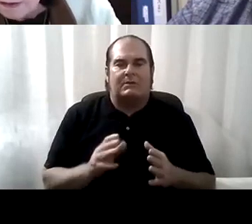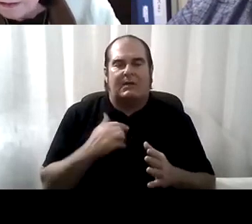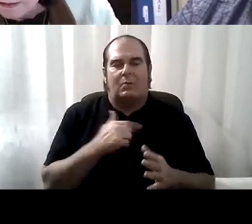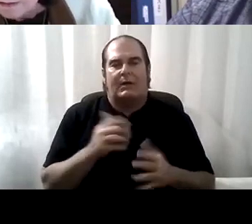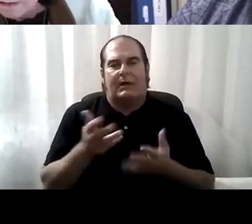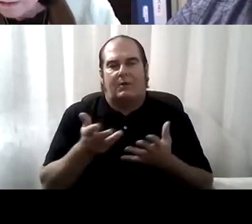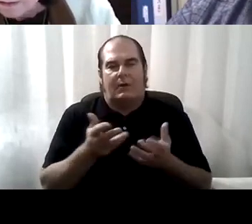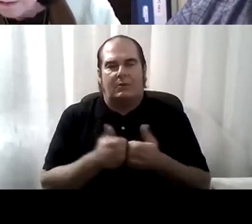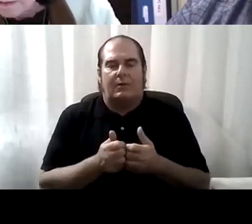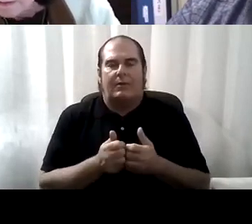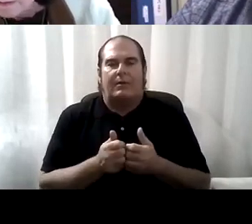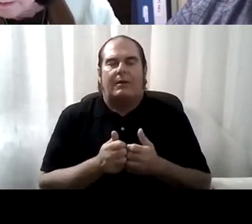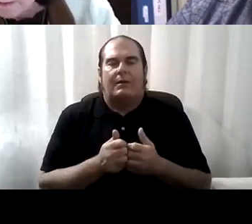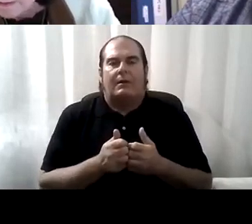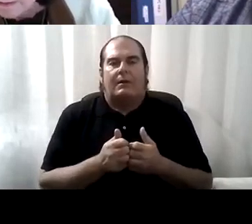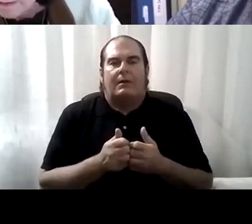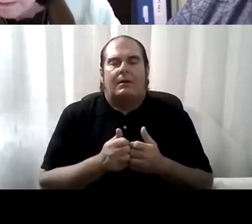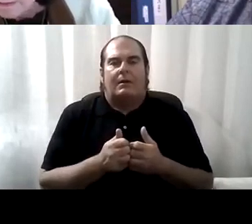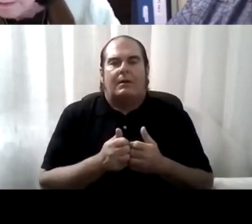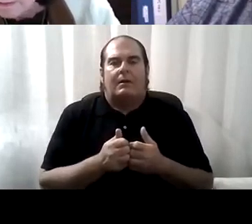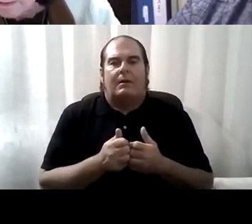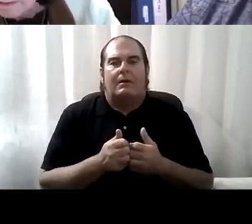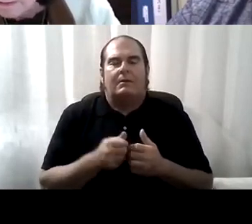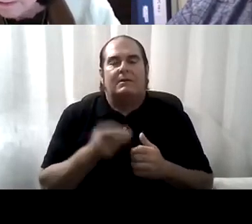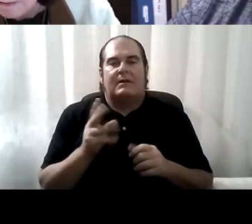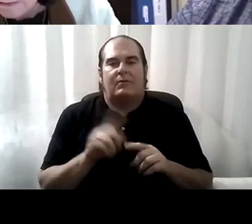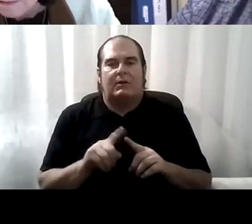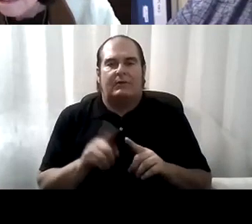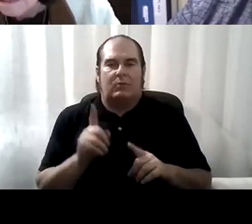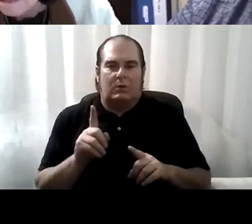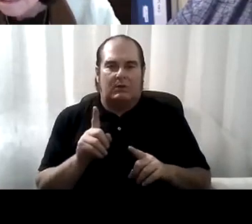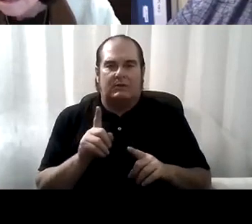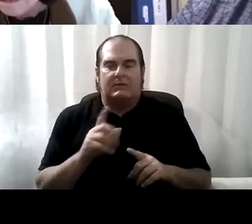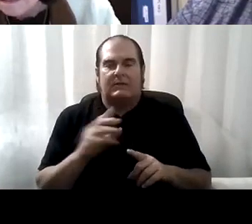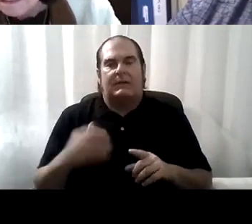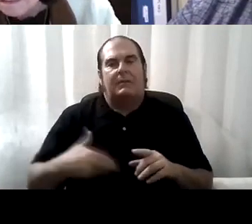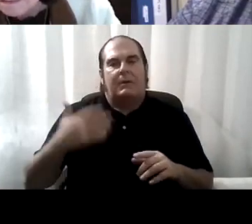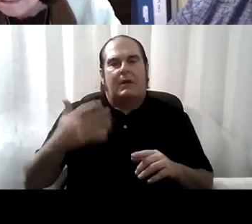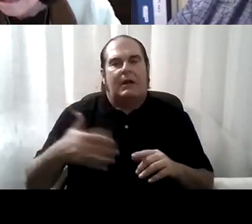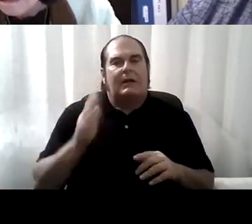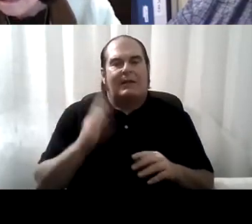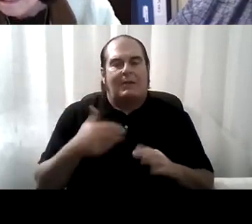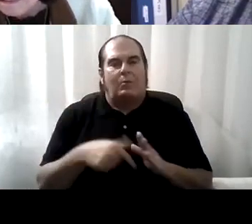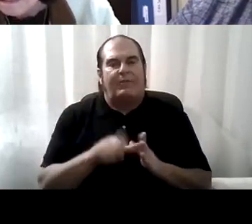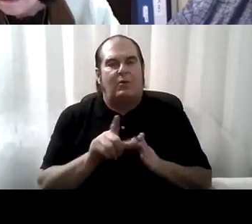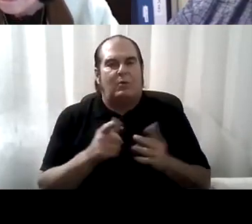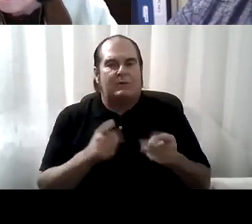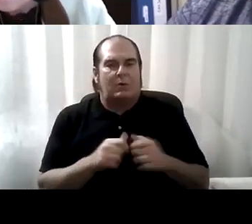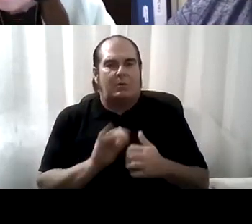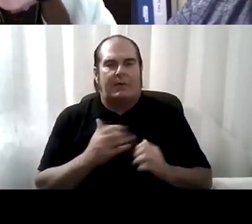Several different ones, and they will periodically review what's going on with our clients.